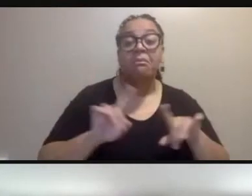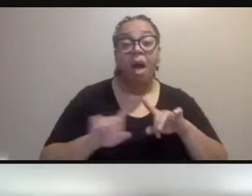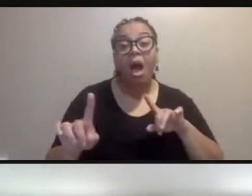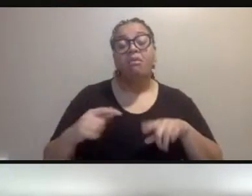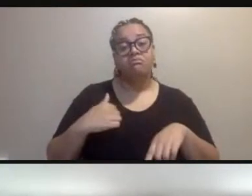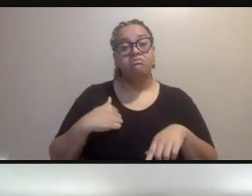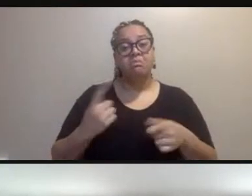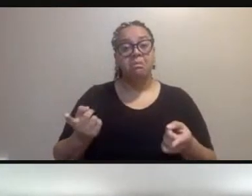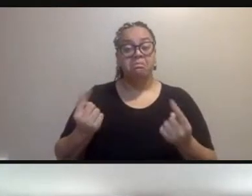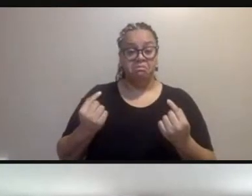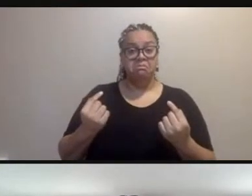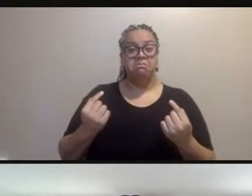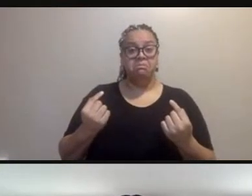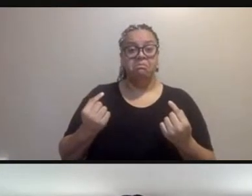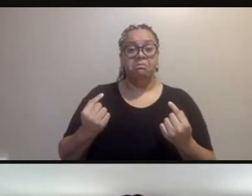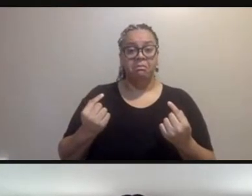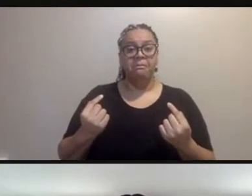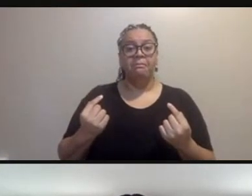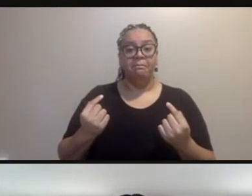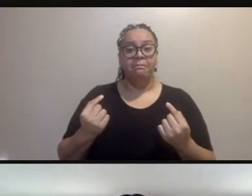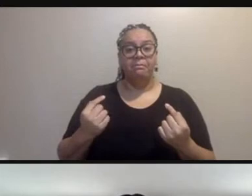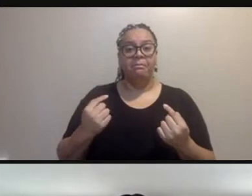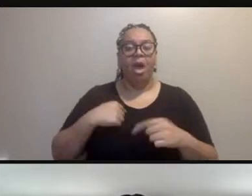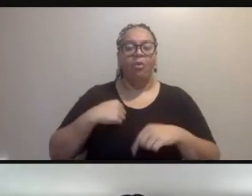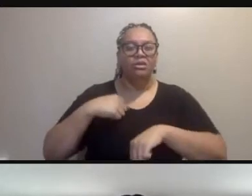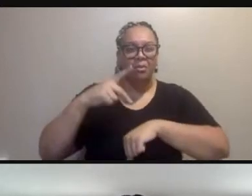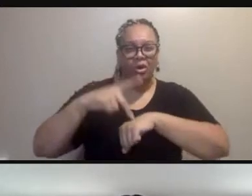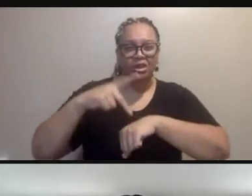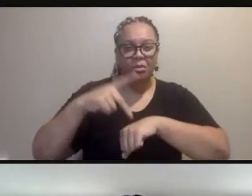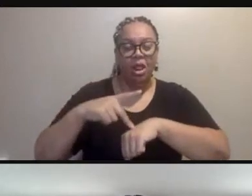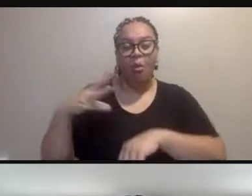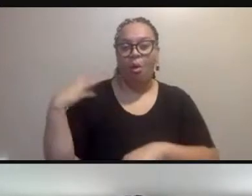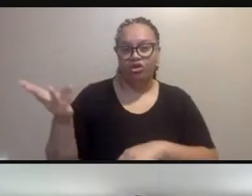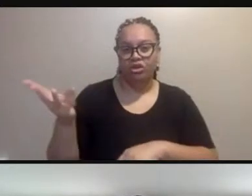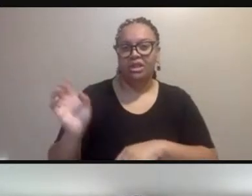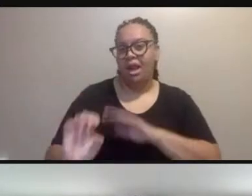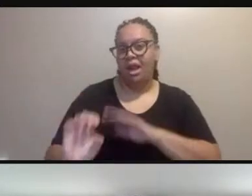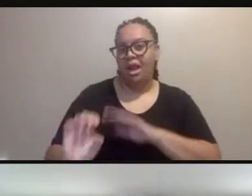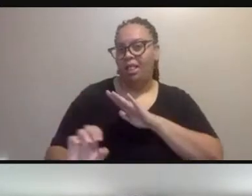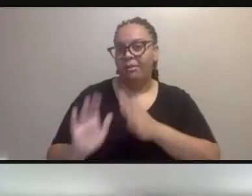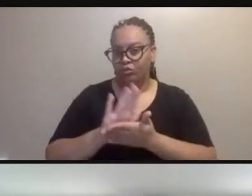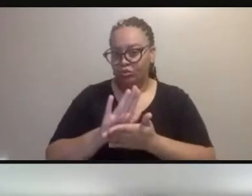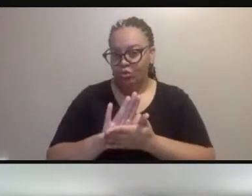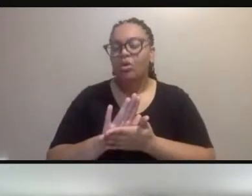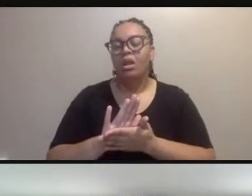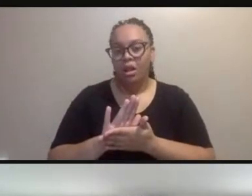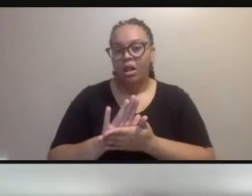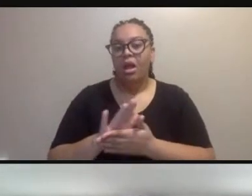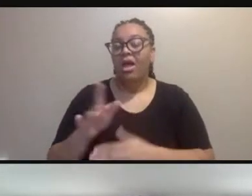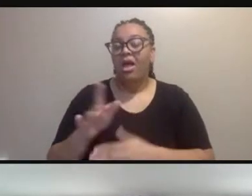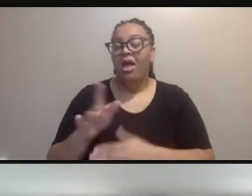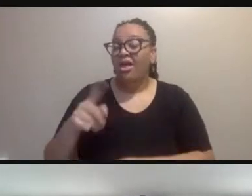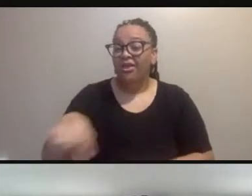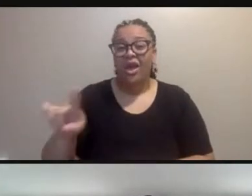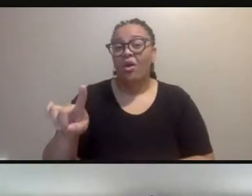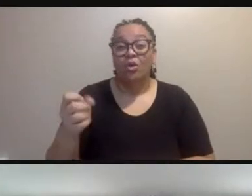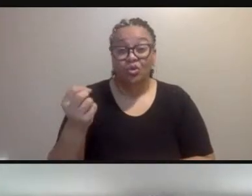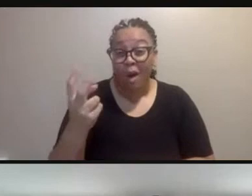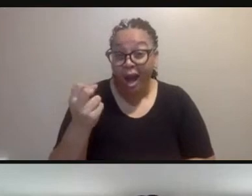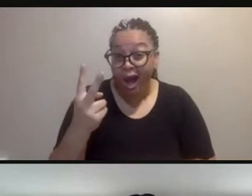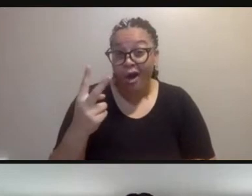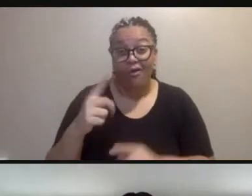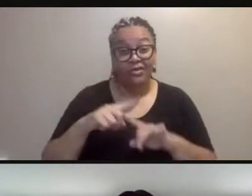I FELT WELL THAT WAS THAT WAS